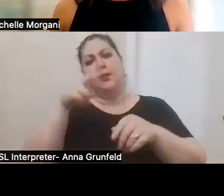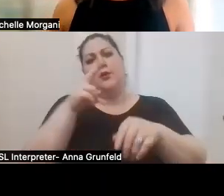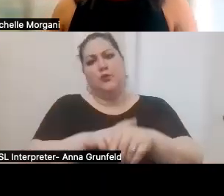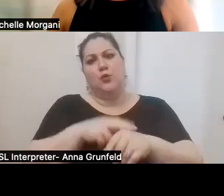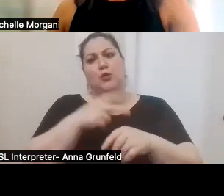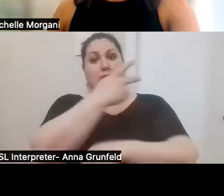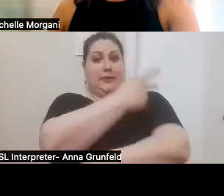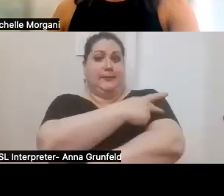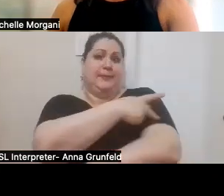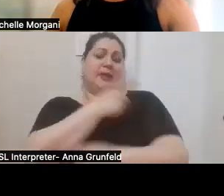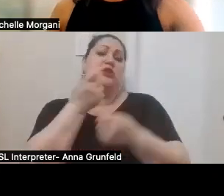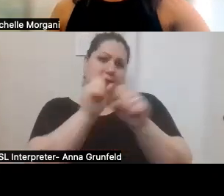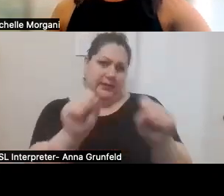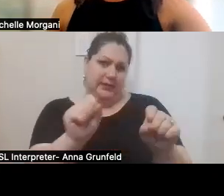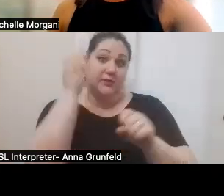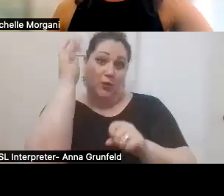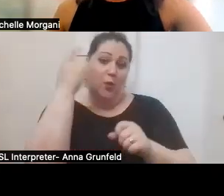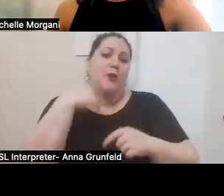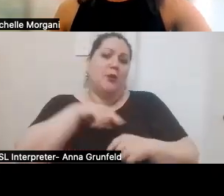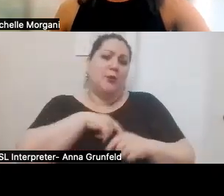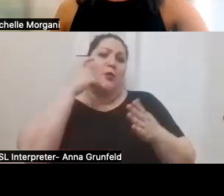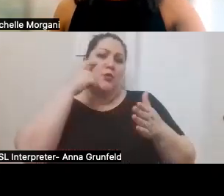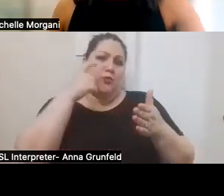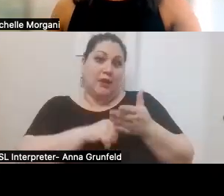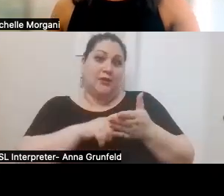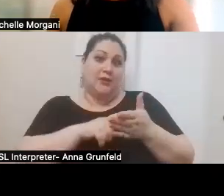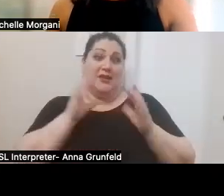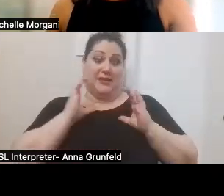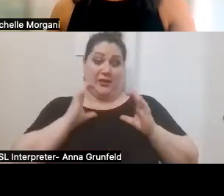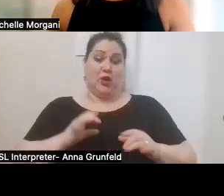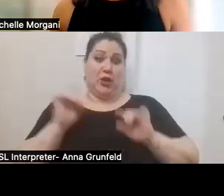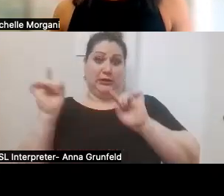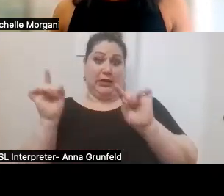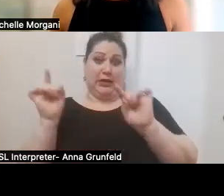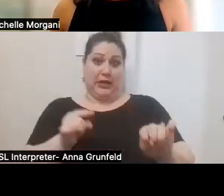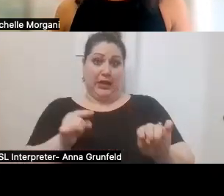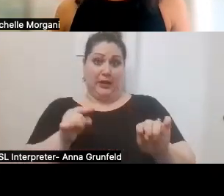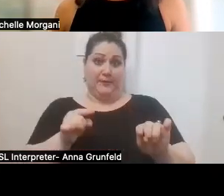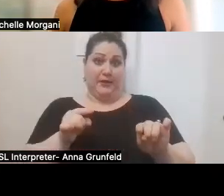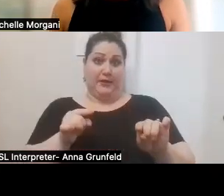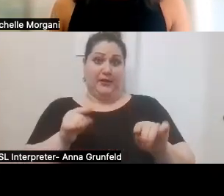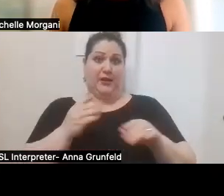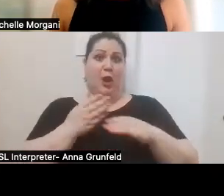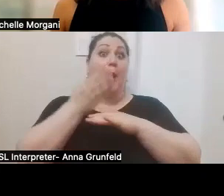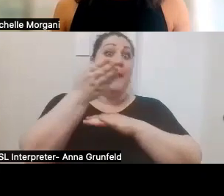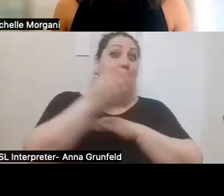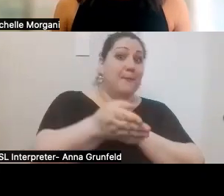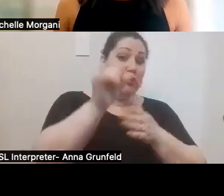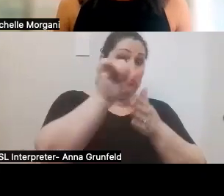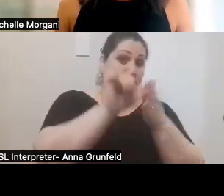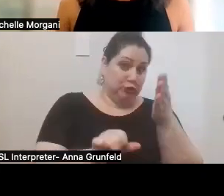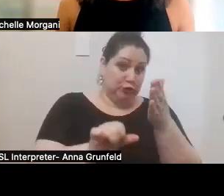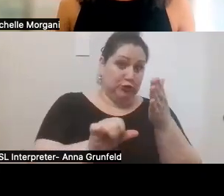we recognize that these clients are coming in as post-surgical, having hip the knee replacements.